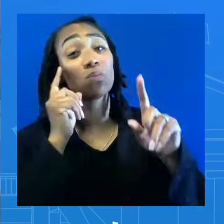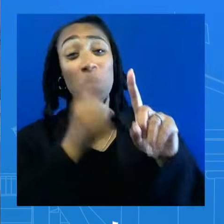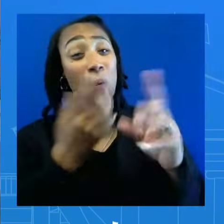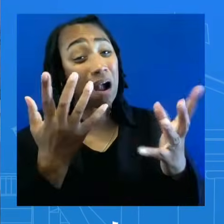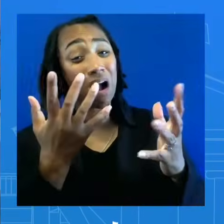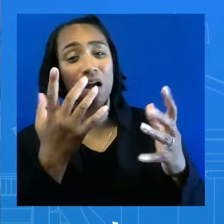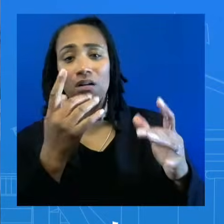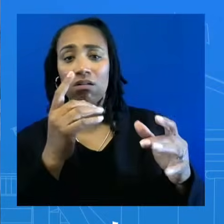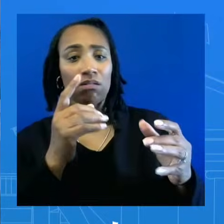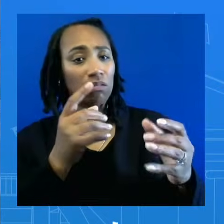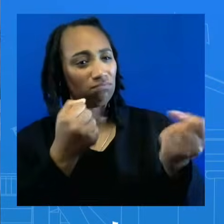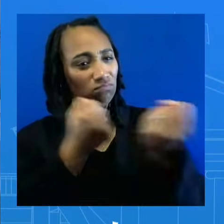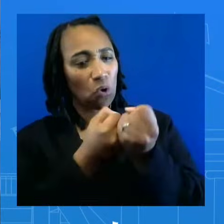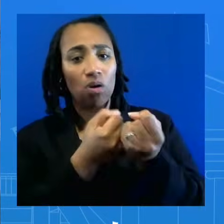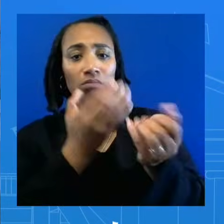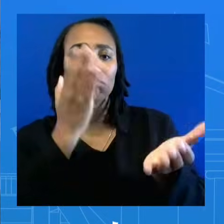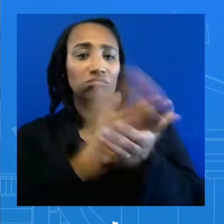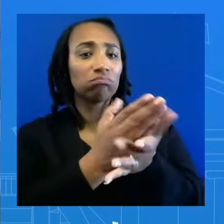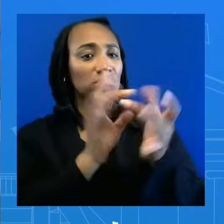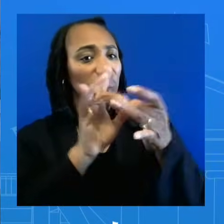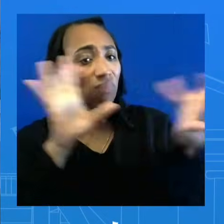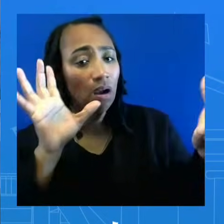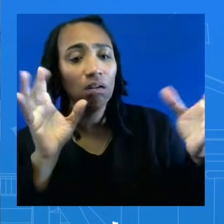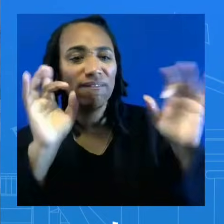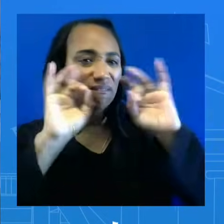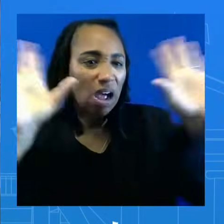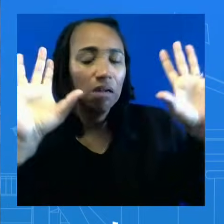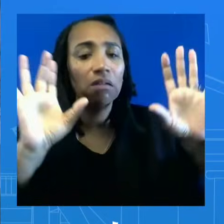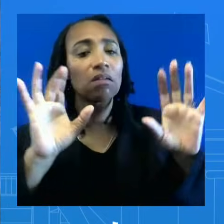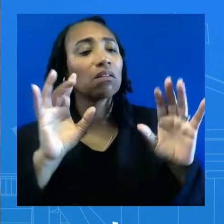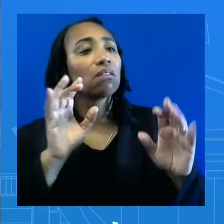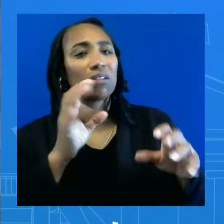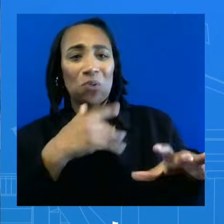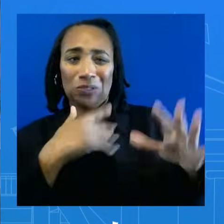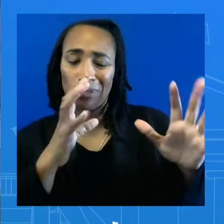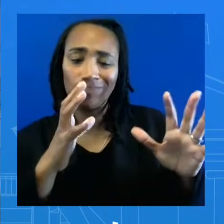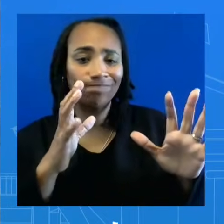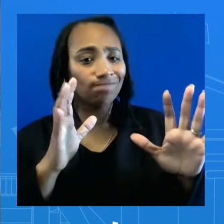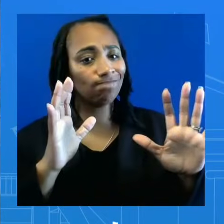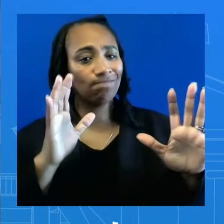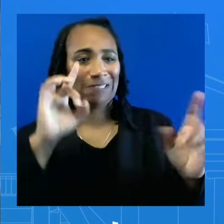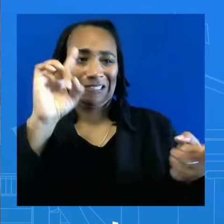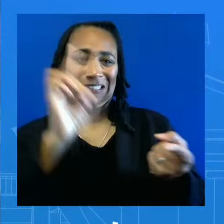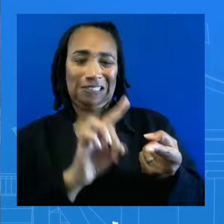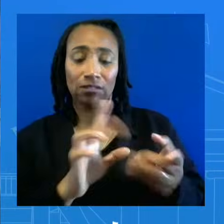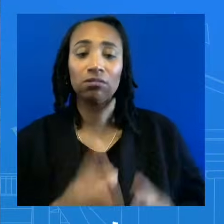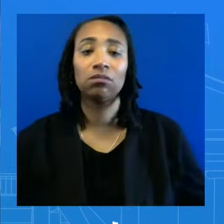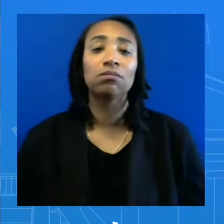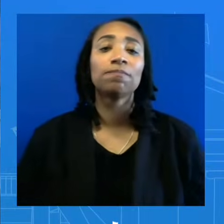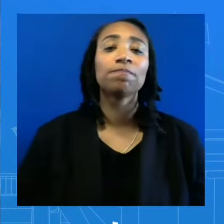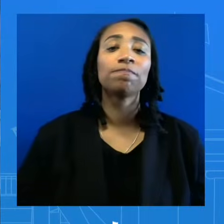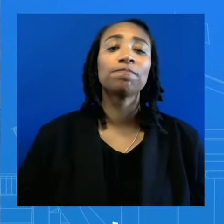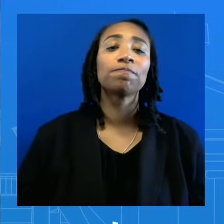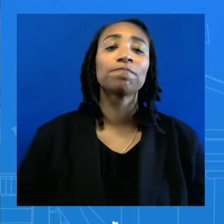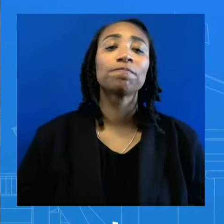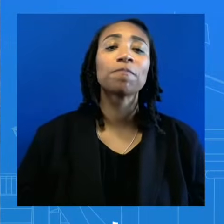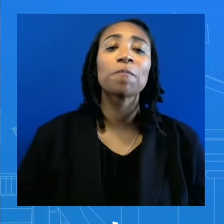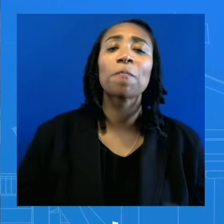So, Argentina is accusing Venezuela of continually harassing members of the opposition that's sheltering in their diplomatic compound in Caracas.